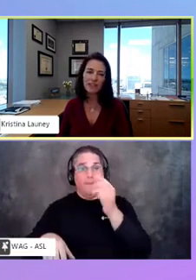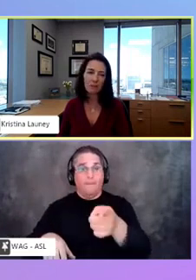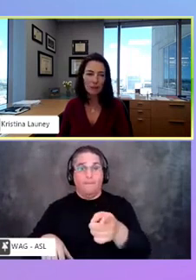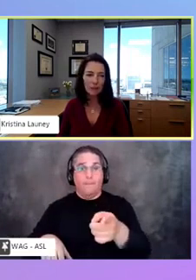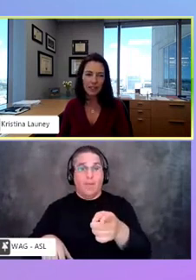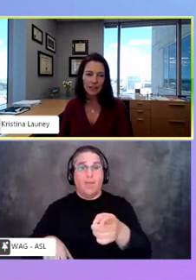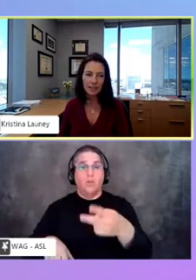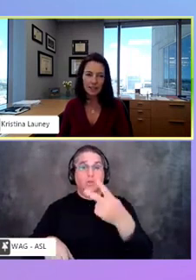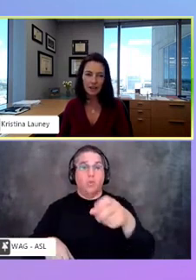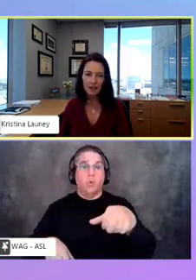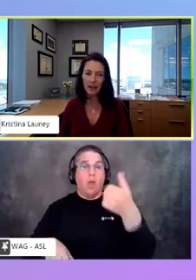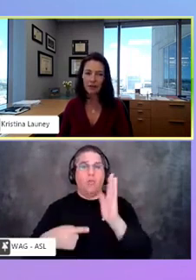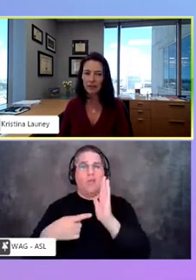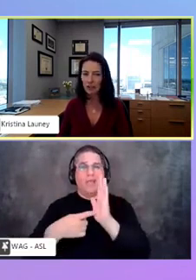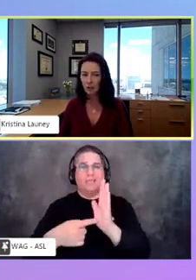plaintiff accessing a physical location, similar to the Winn